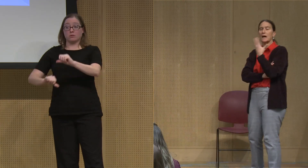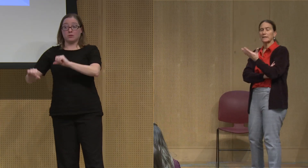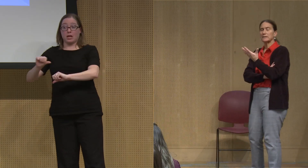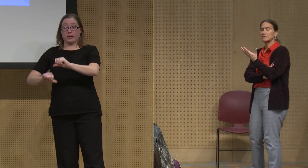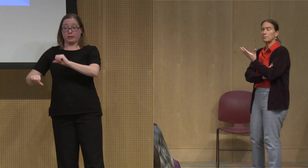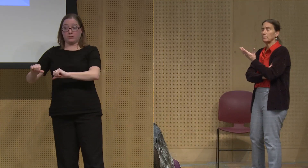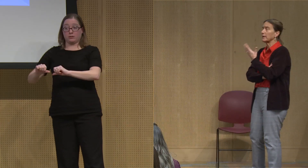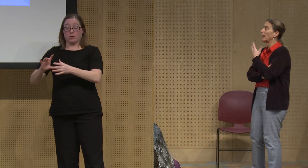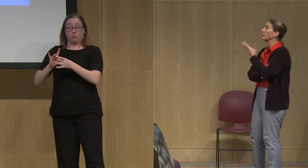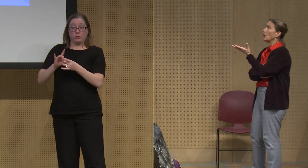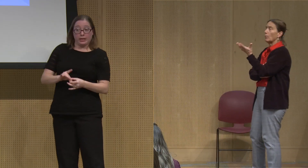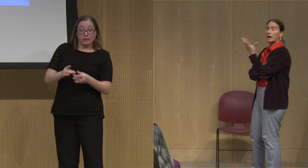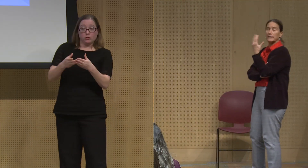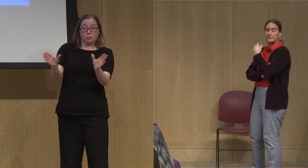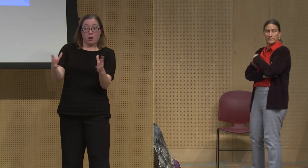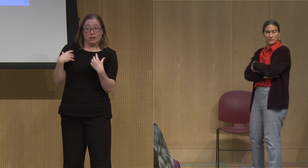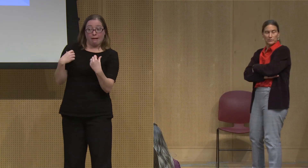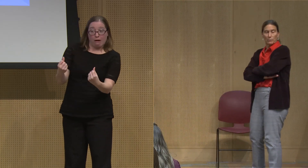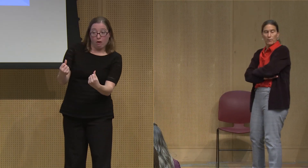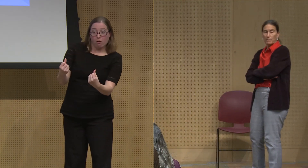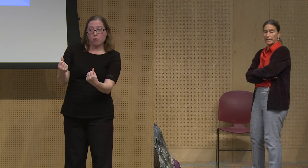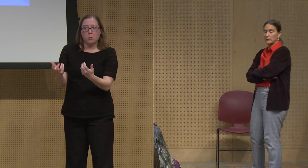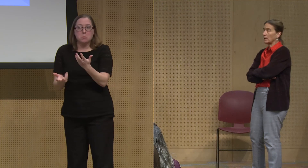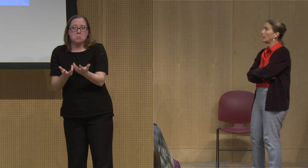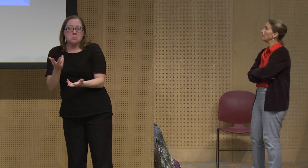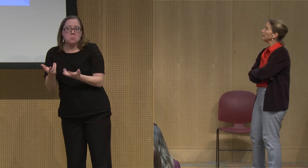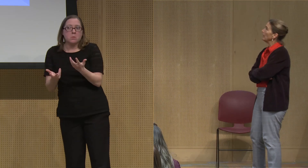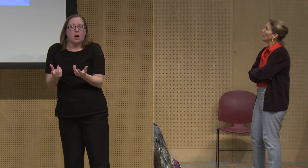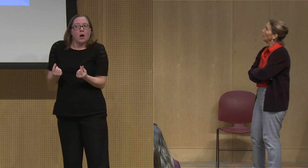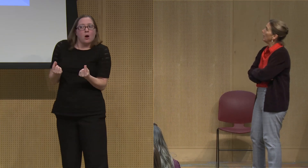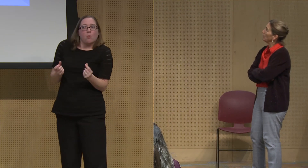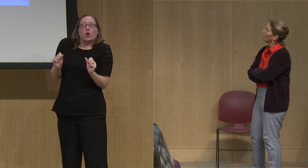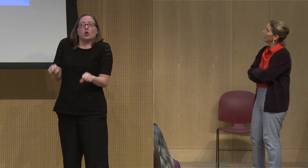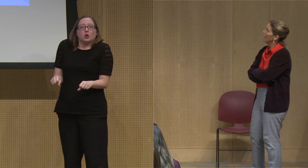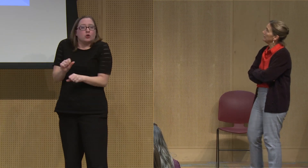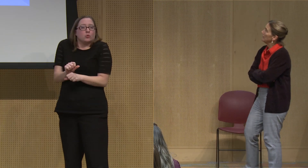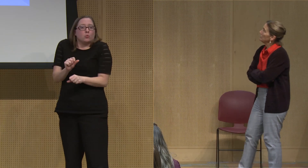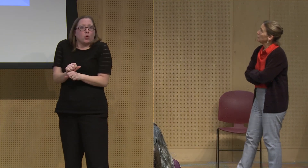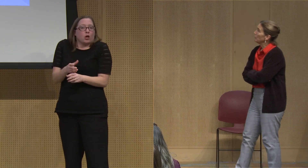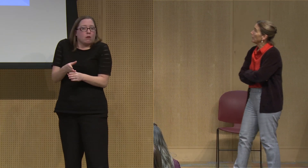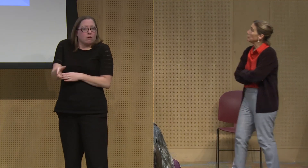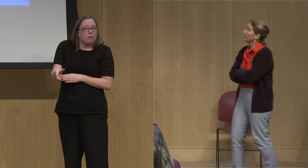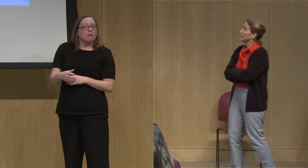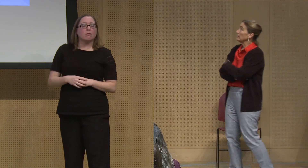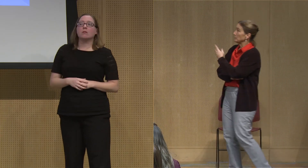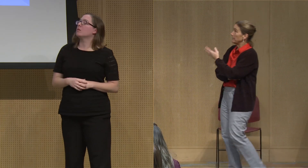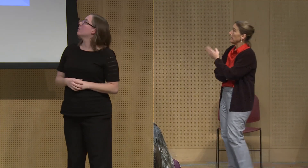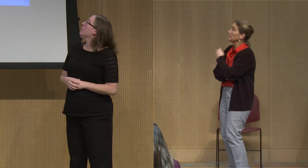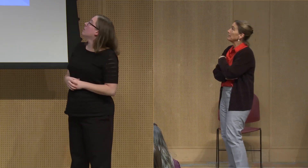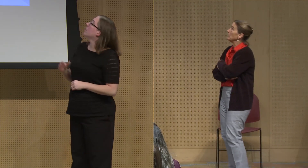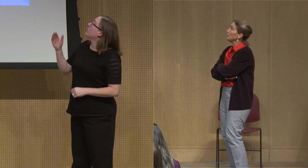OF PUBLIC HEALTH, WHAT KINDS OF THINGS ONE MIGHT, UM-- MIGHT WORK ON. SO YOU WANT TO LOOK AT DEVELOPING NEW PROGRAMS